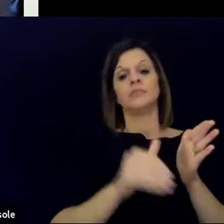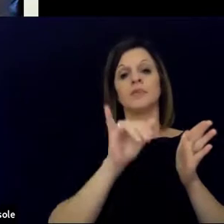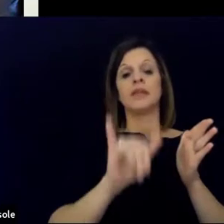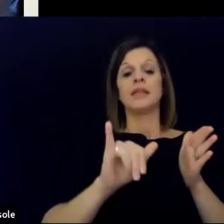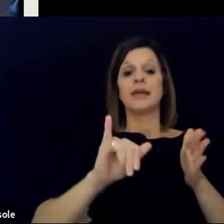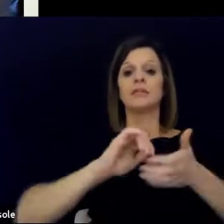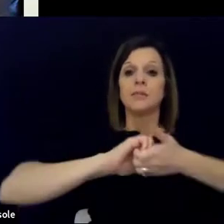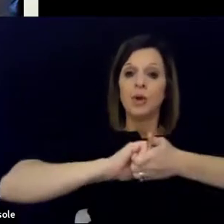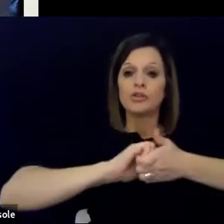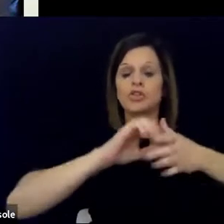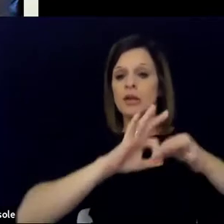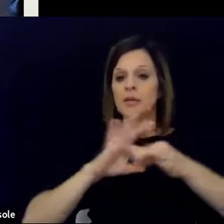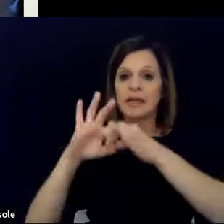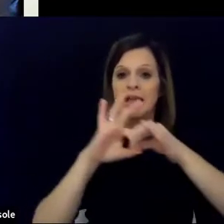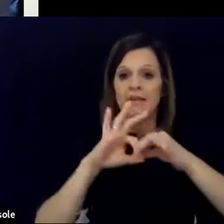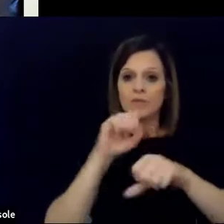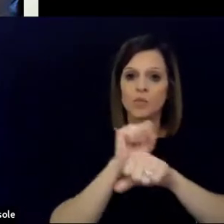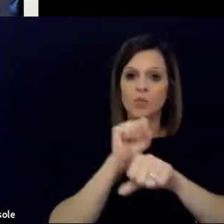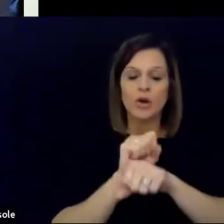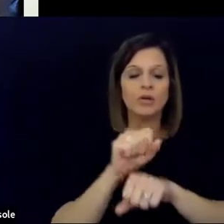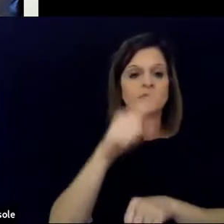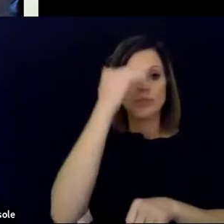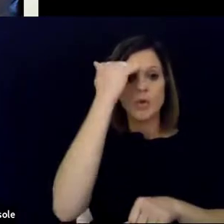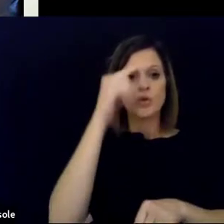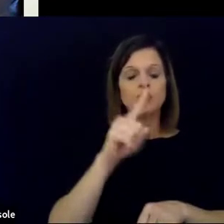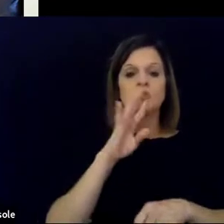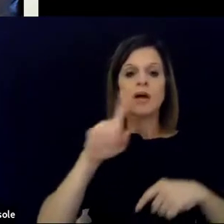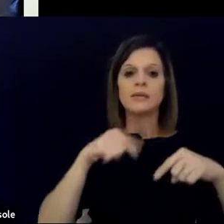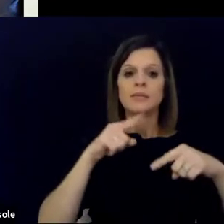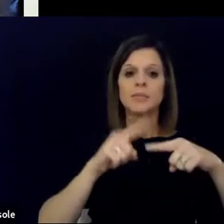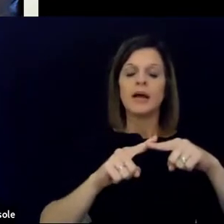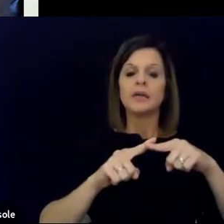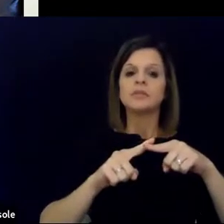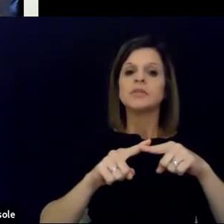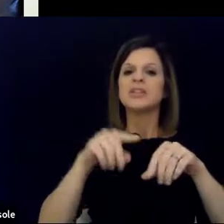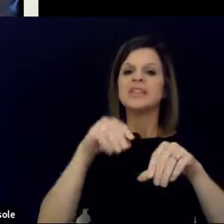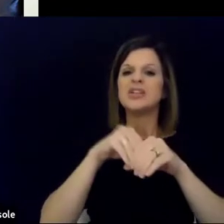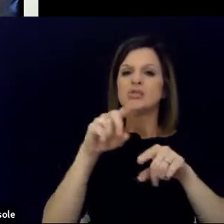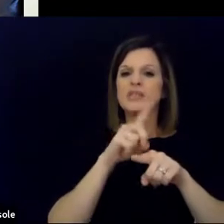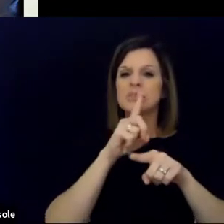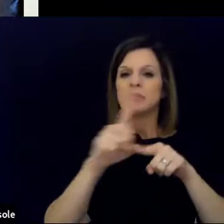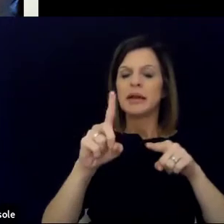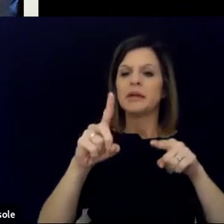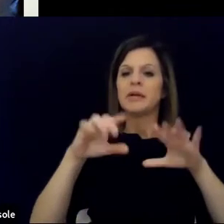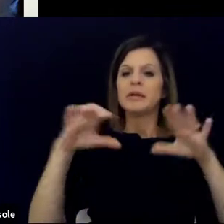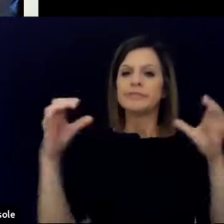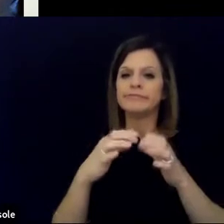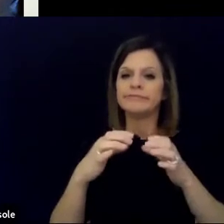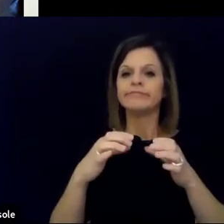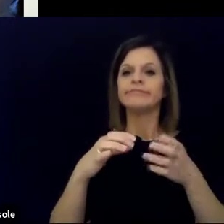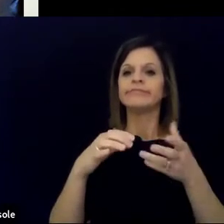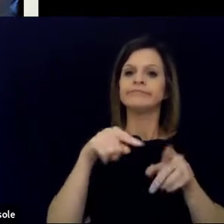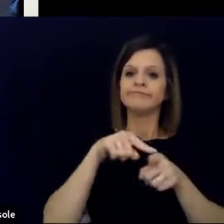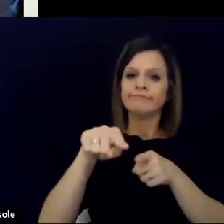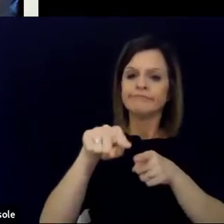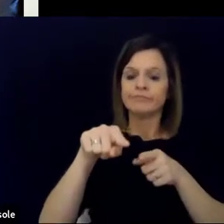You know, you talked about interdisciplinary approaches and how important that is. I mean, we can't emphasize enough working